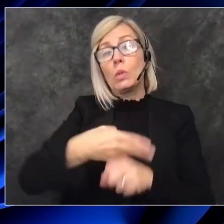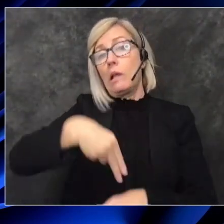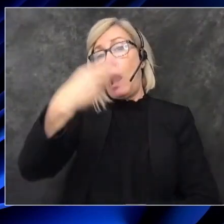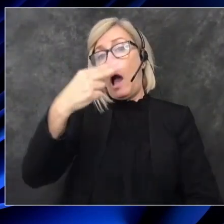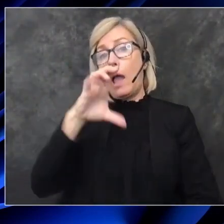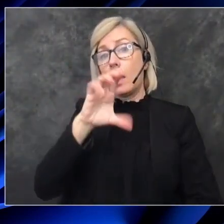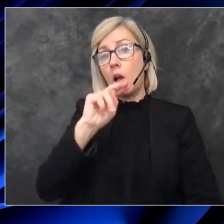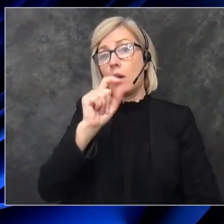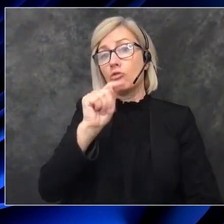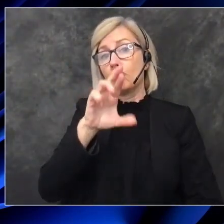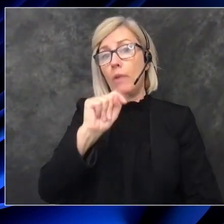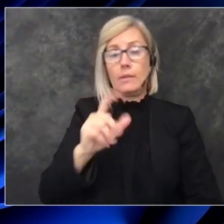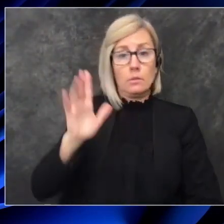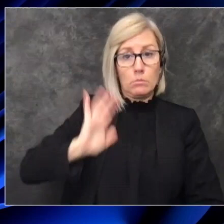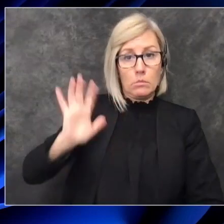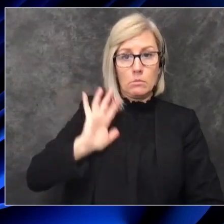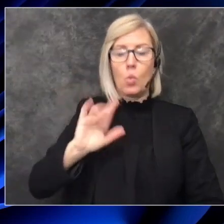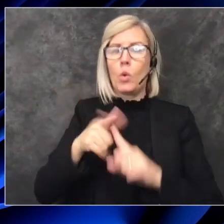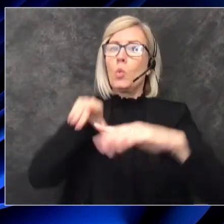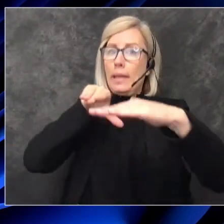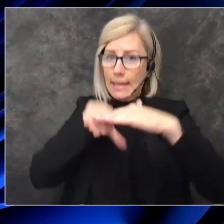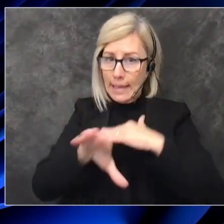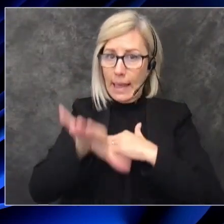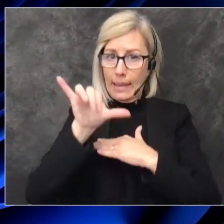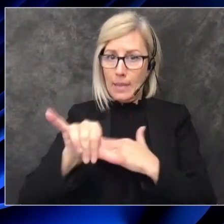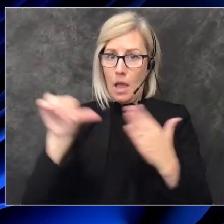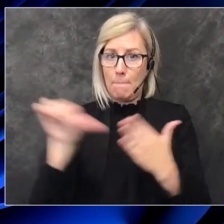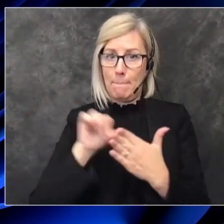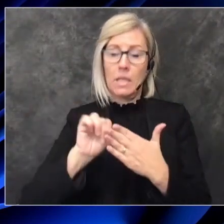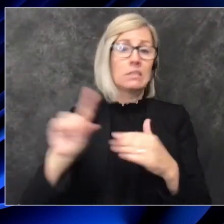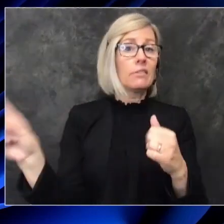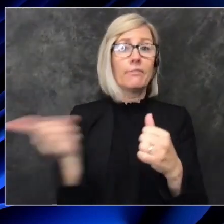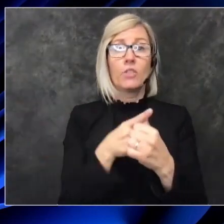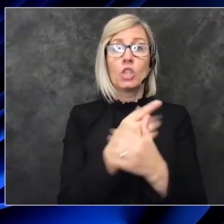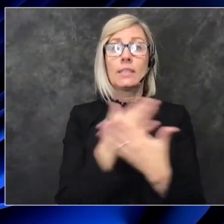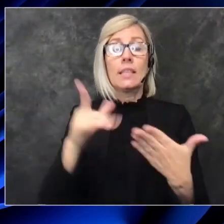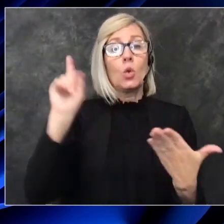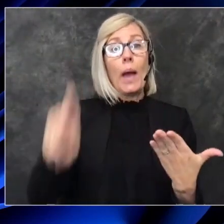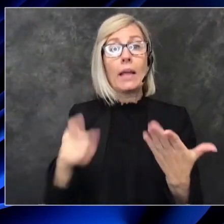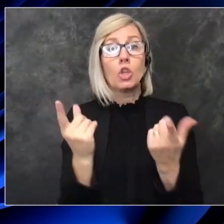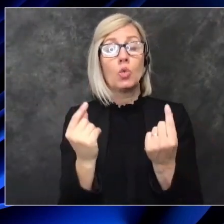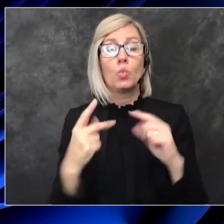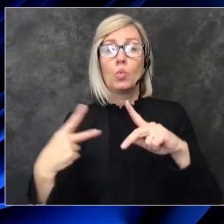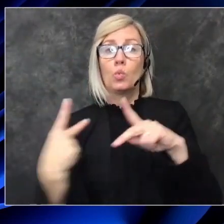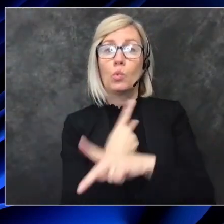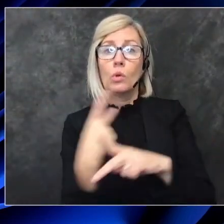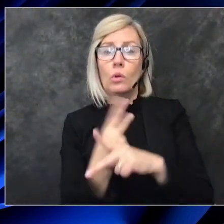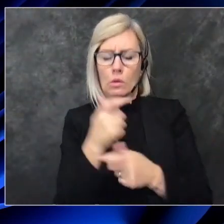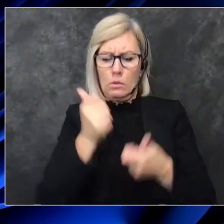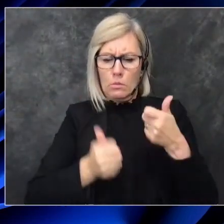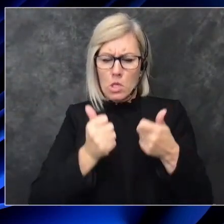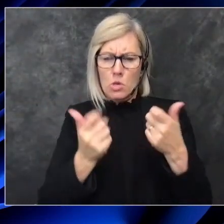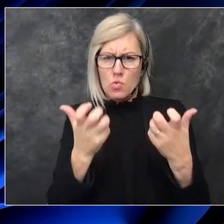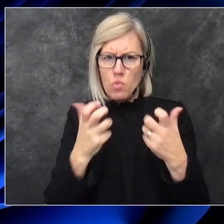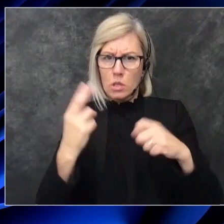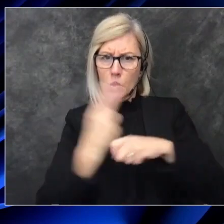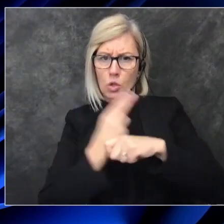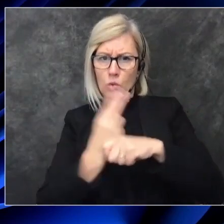when you went to this page, the first thing that you had to do to figure out which one you wanted to use was select it